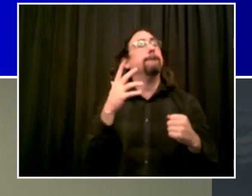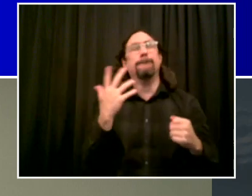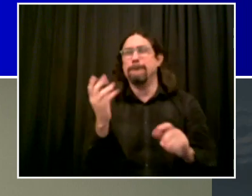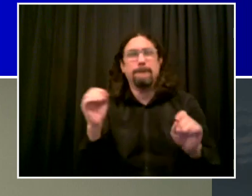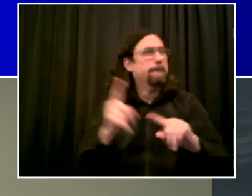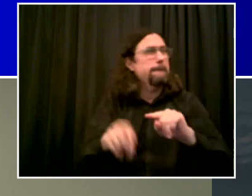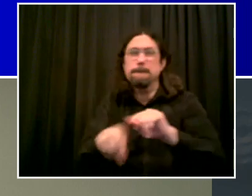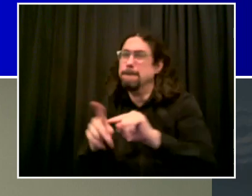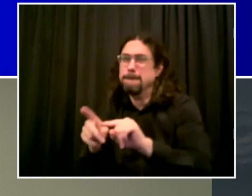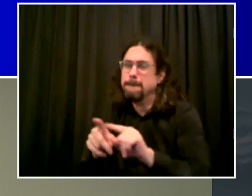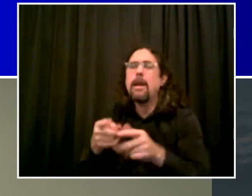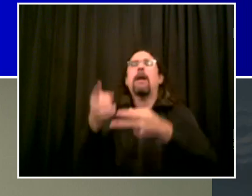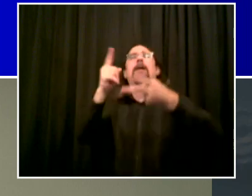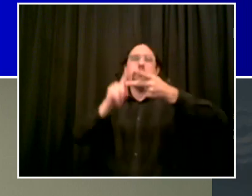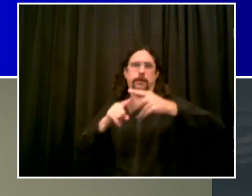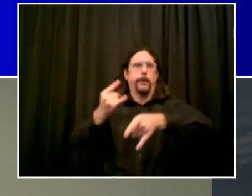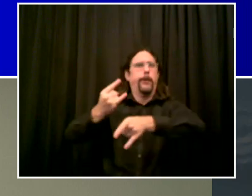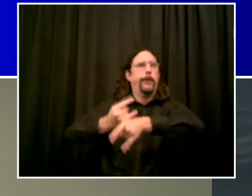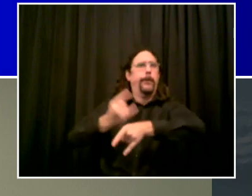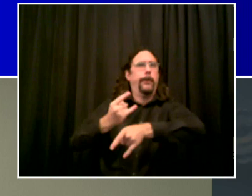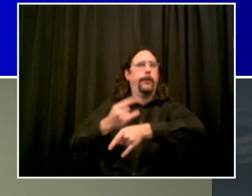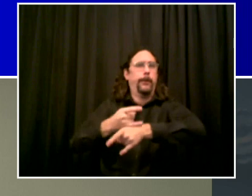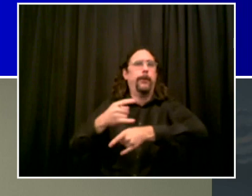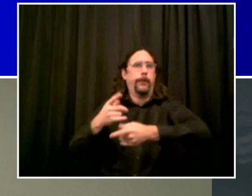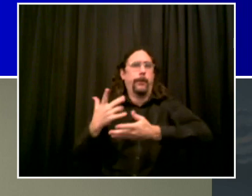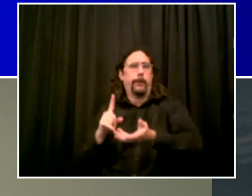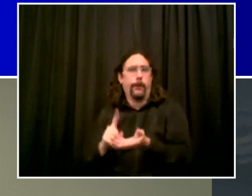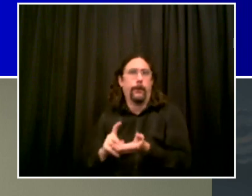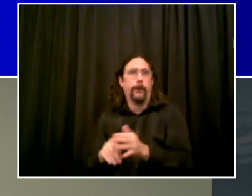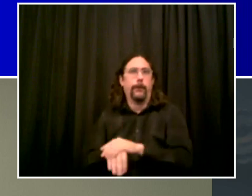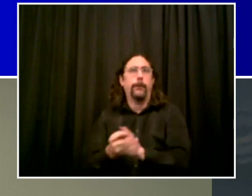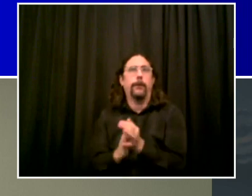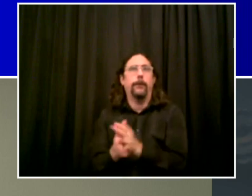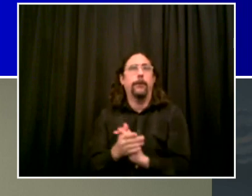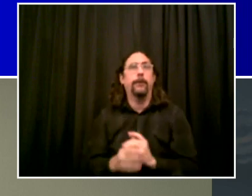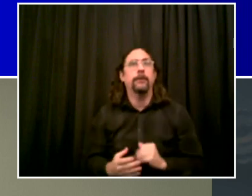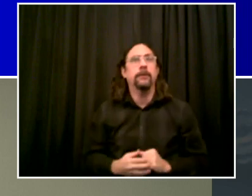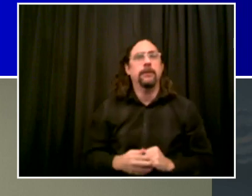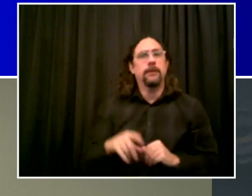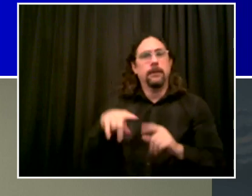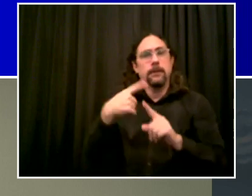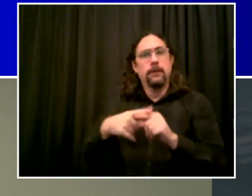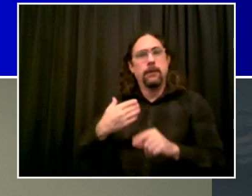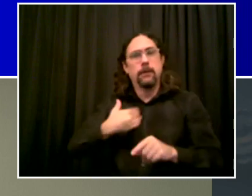WECO ULD NOT DO